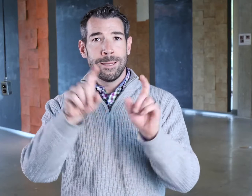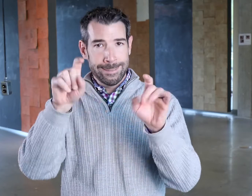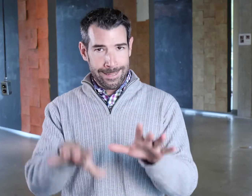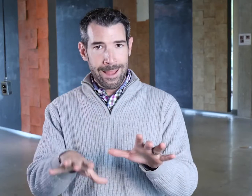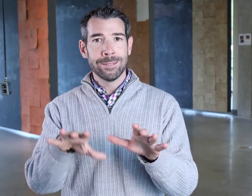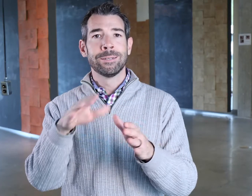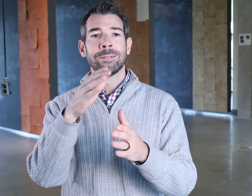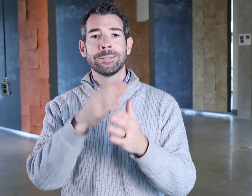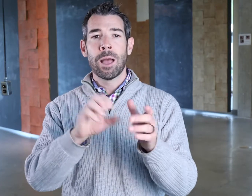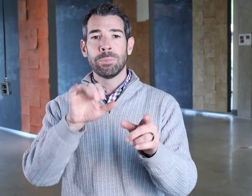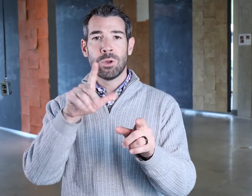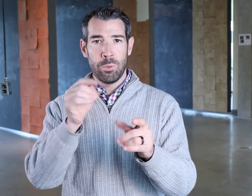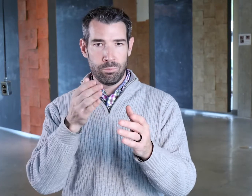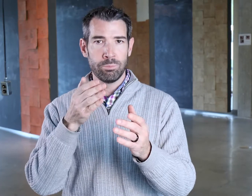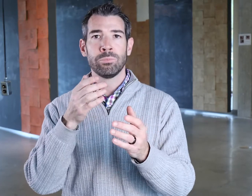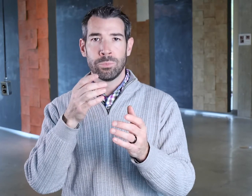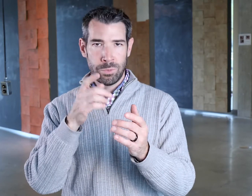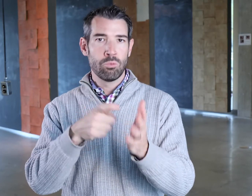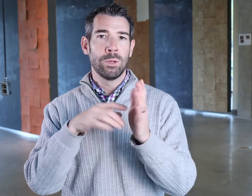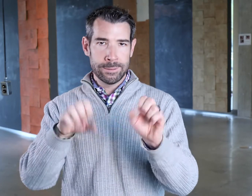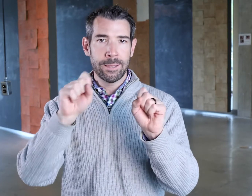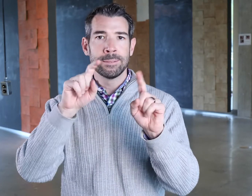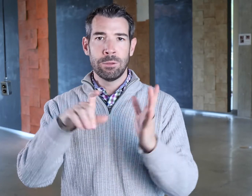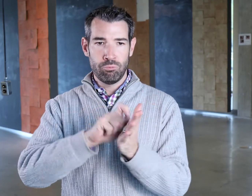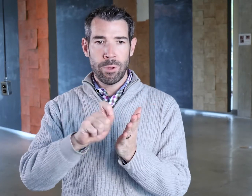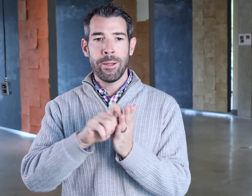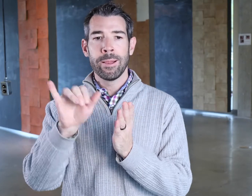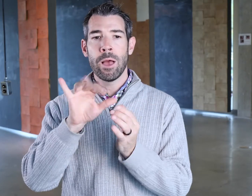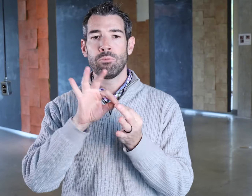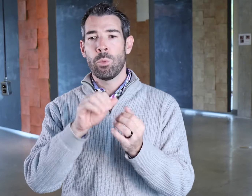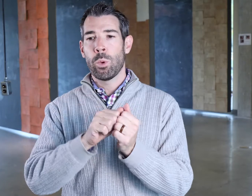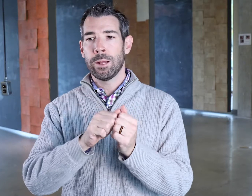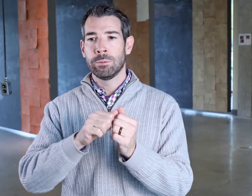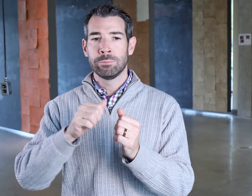For written tests, some subjects require it,